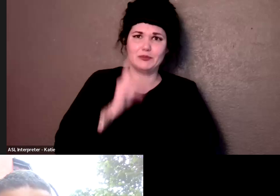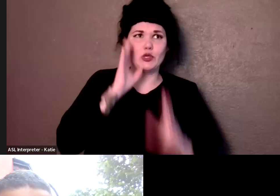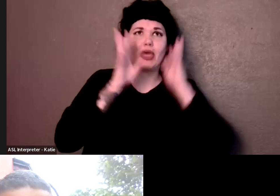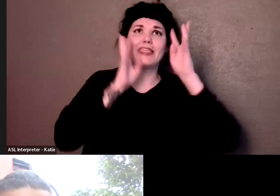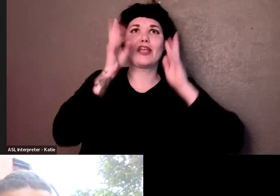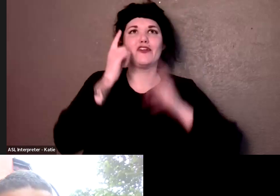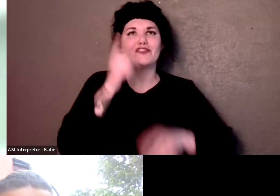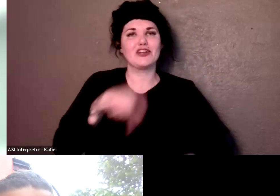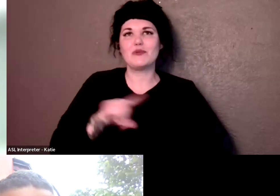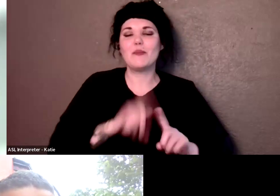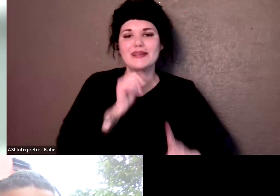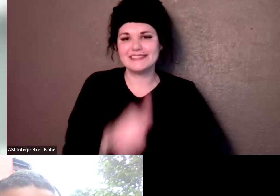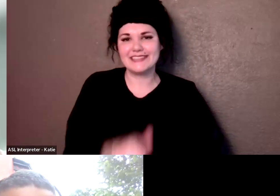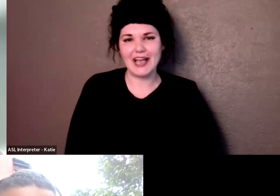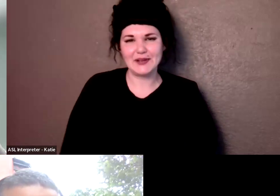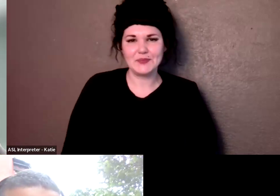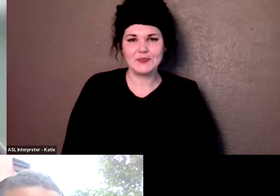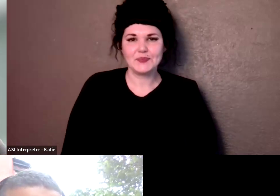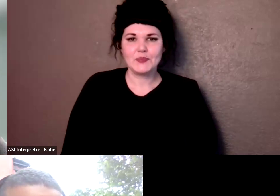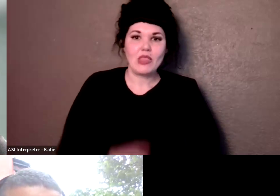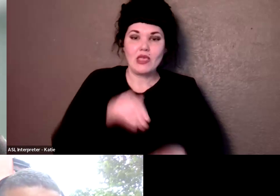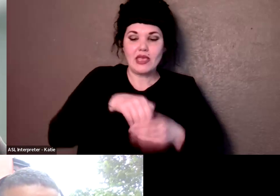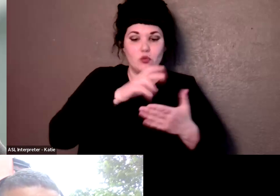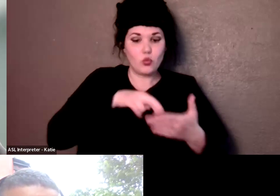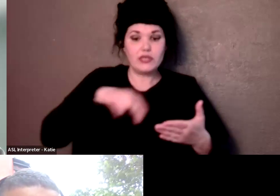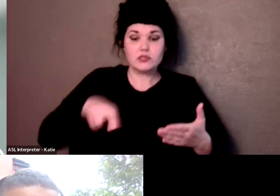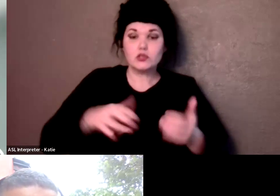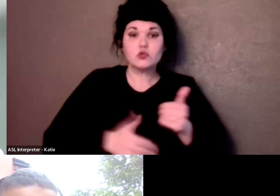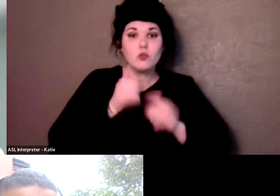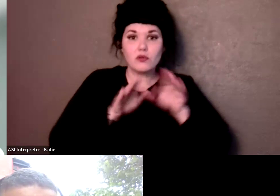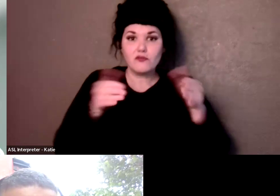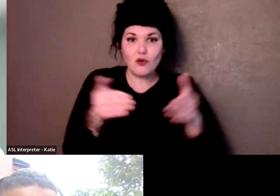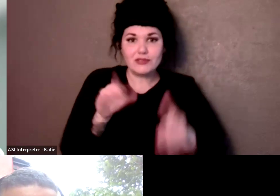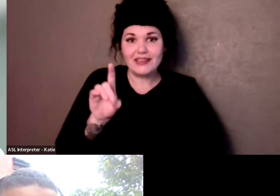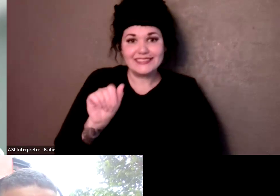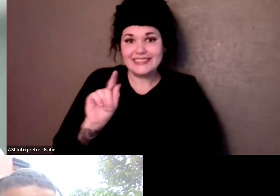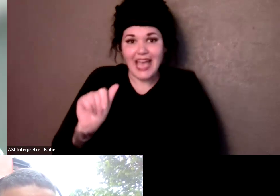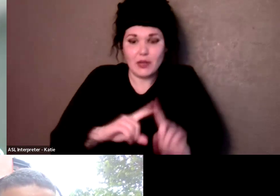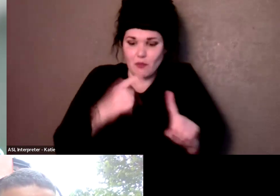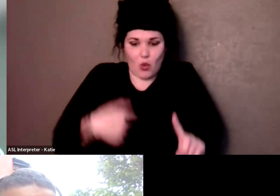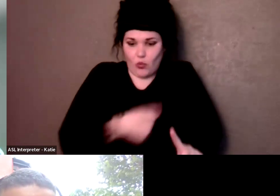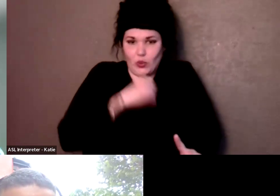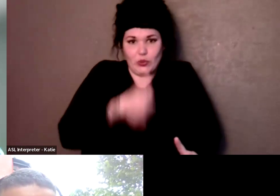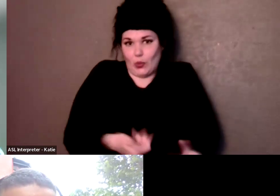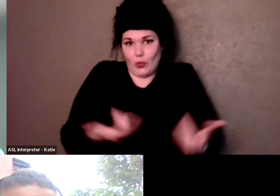it's largely about data. We don't think about folks like that. We think that sometimes the